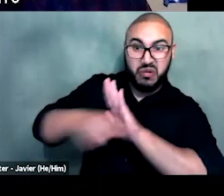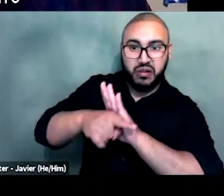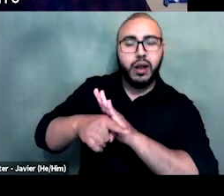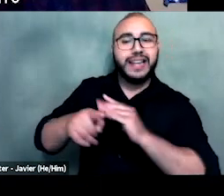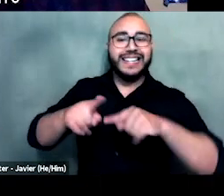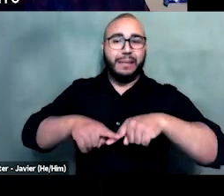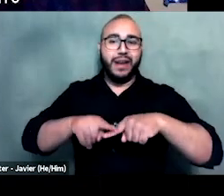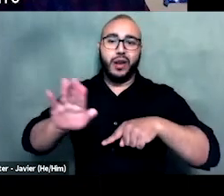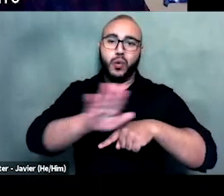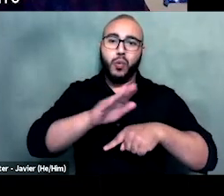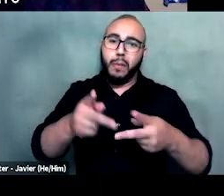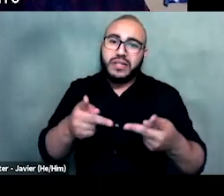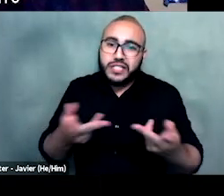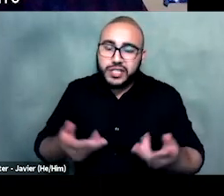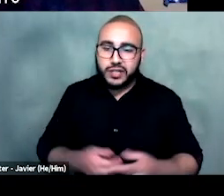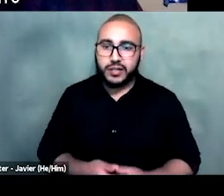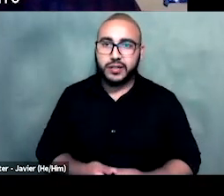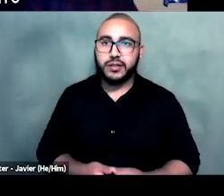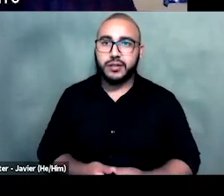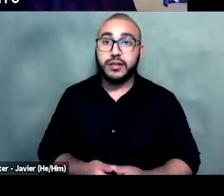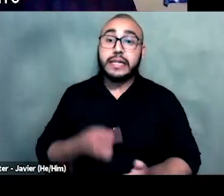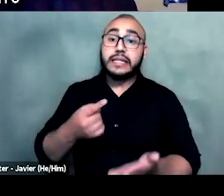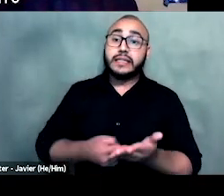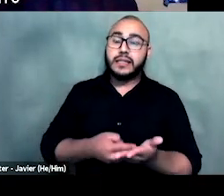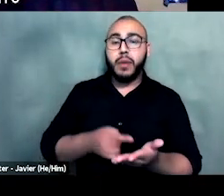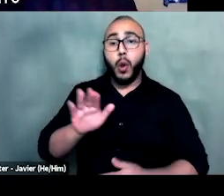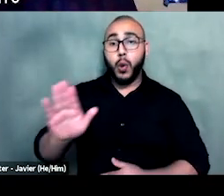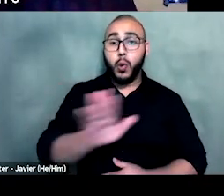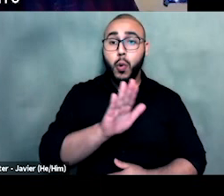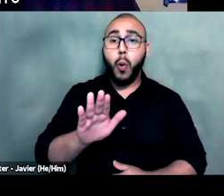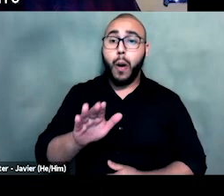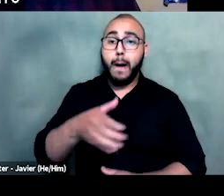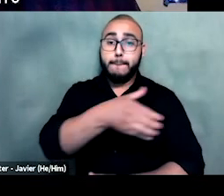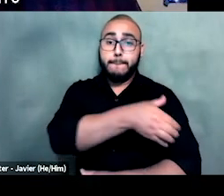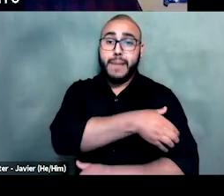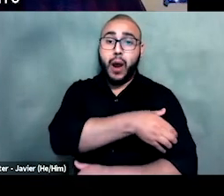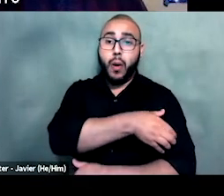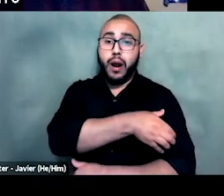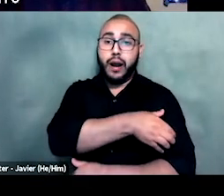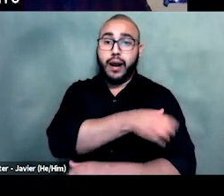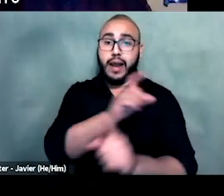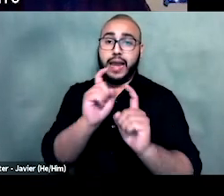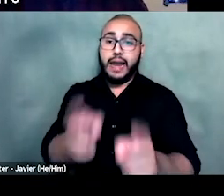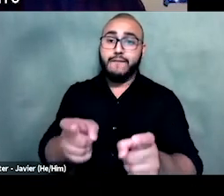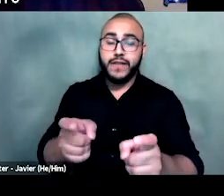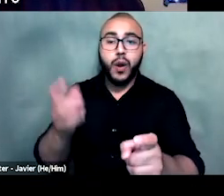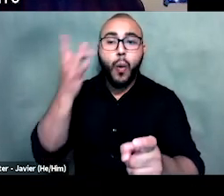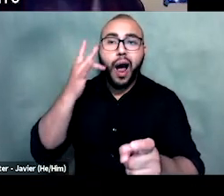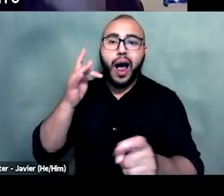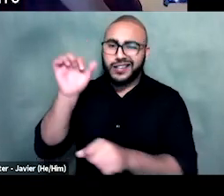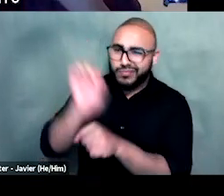positions. Sometimes your power is is gifted to you. Because of hard work, you had to put